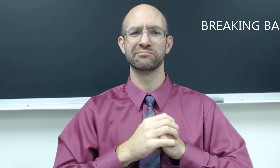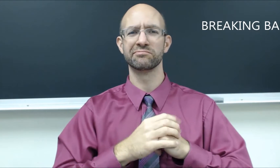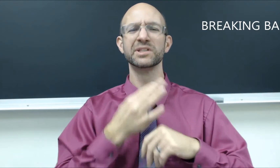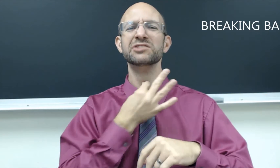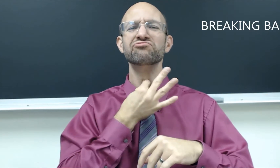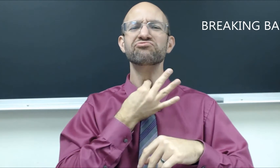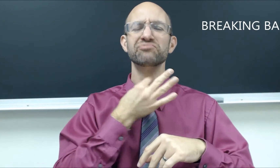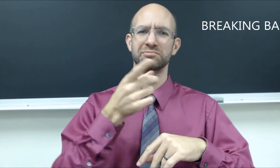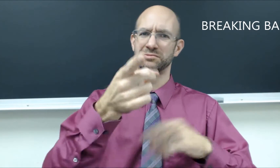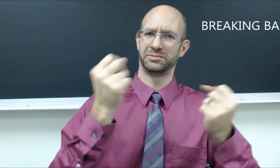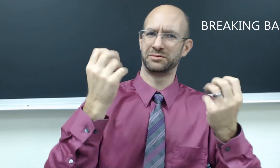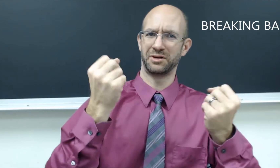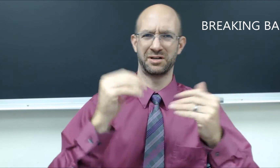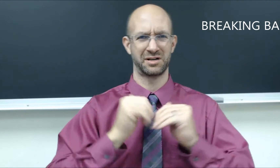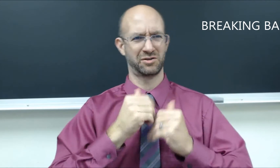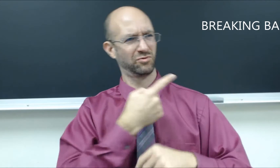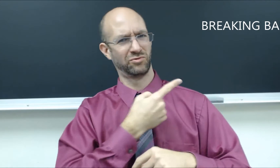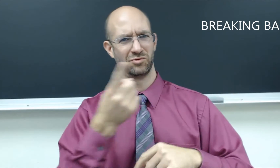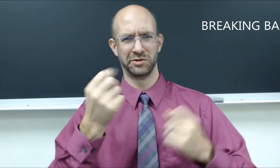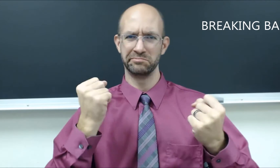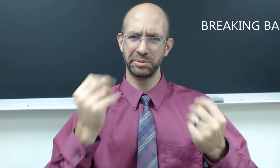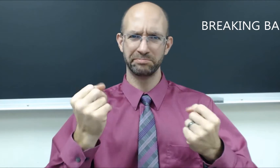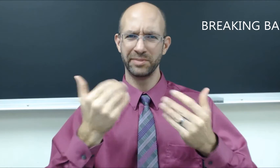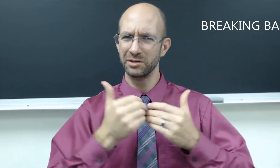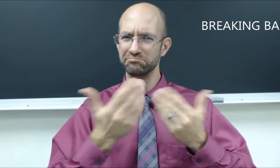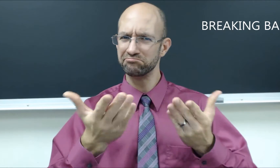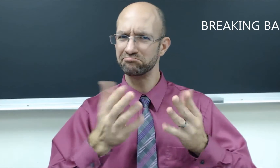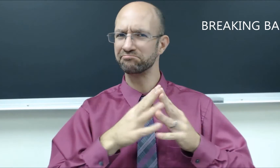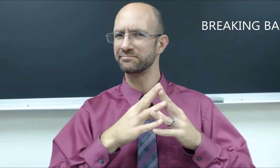I am curious as to how you sign that TV show. How do you sign it?